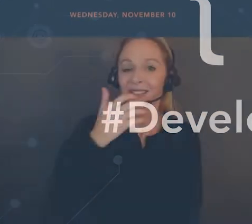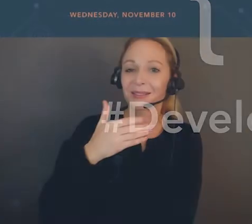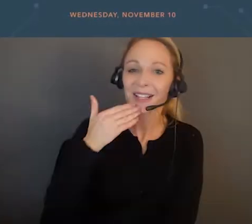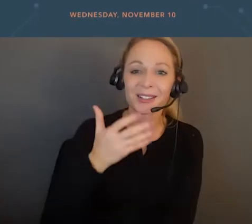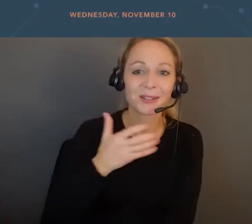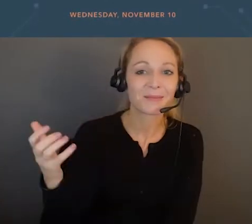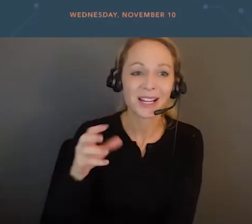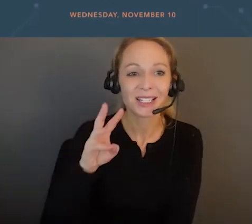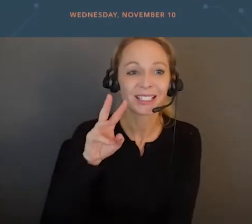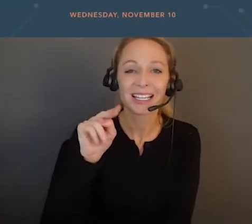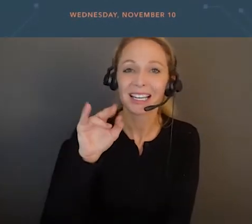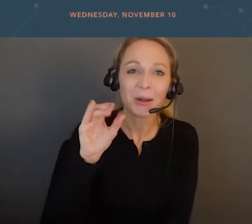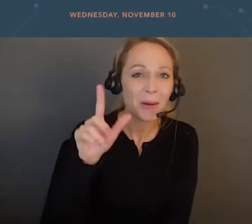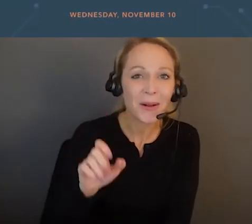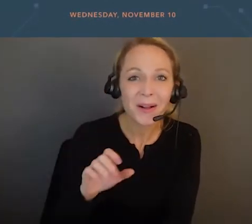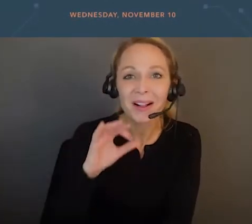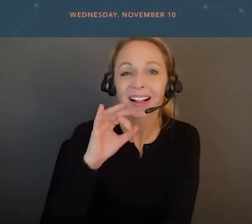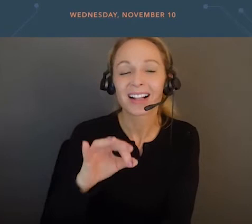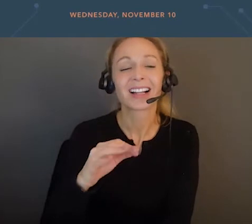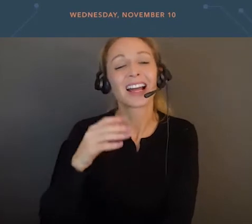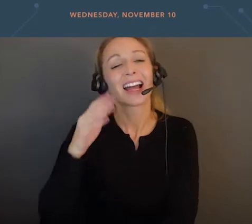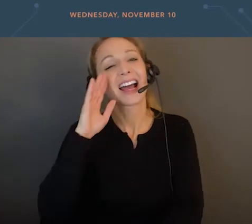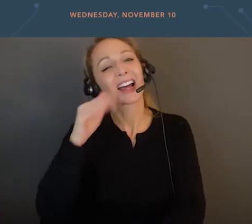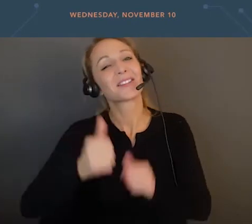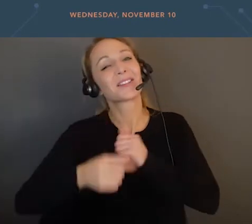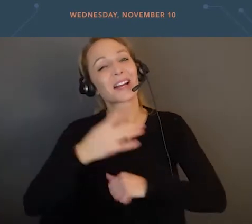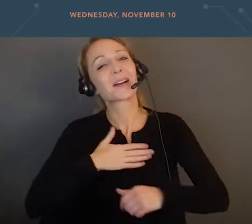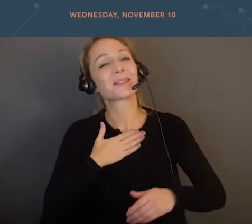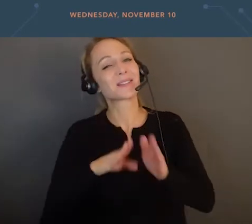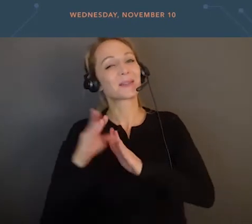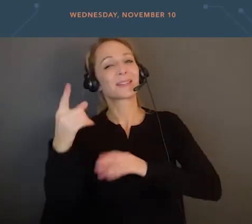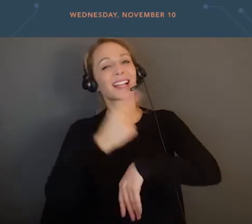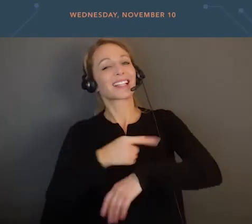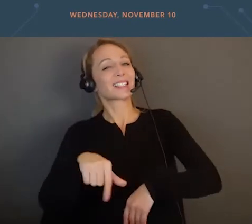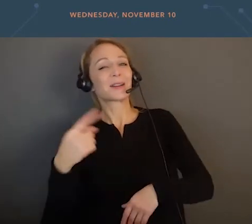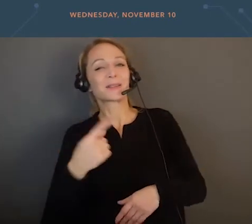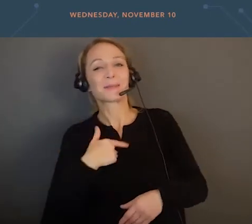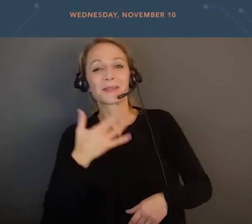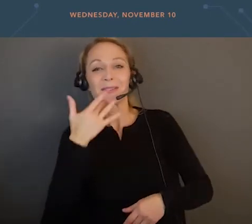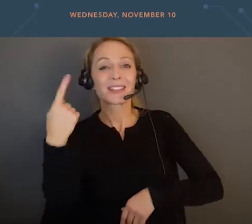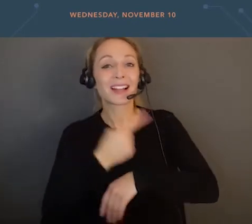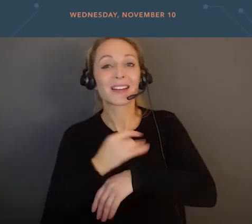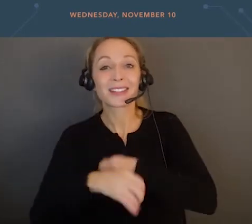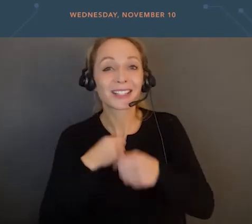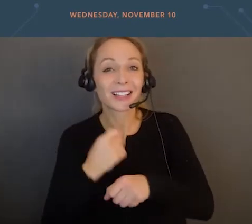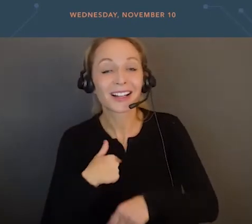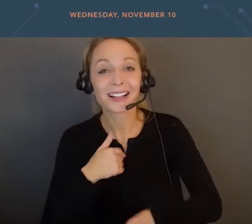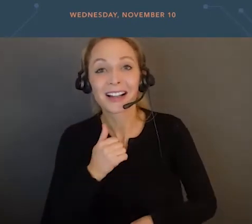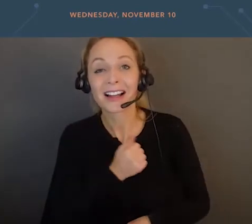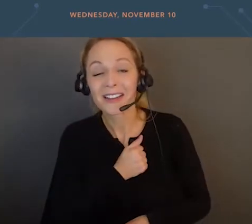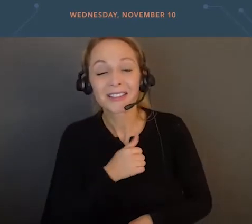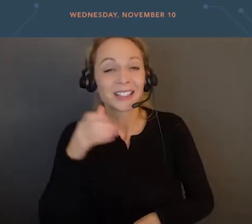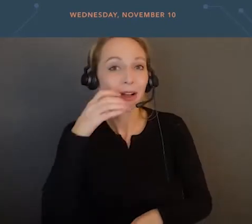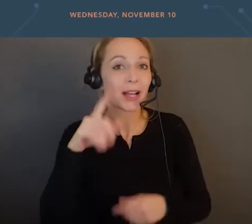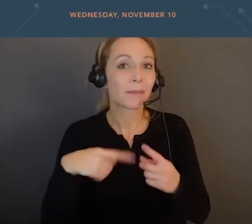HEY, EVERYONE, HAPPY DEVELOPER DAY. THIS IS ALWAYS MY FAVORITE DAY OF THE YEAR BECAUSE I LOVE HEARING ABOUT WHAT YOU ALL ARE UP TO AND SEEING